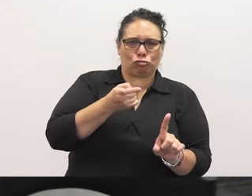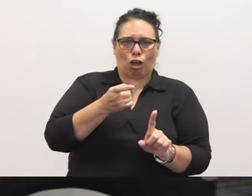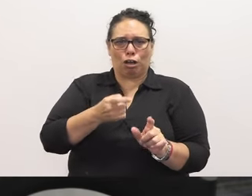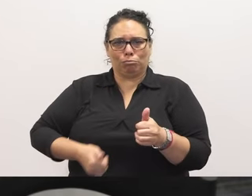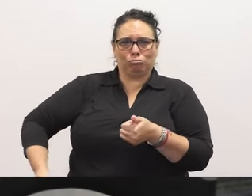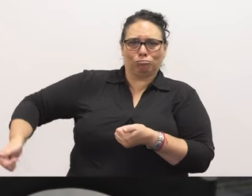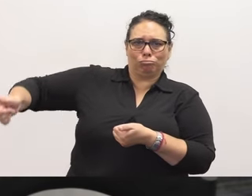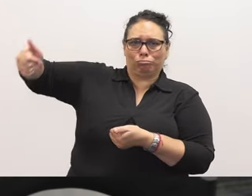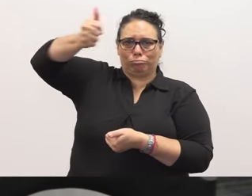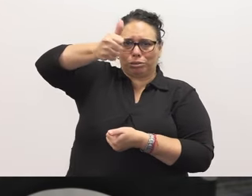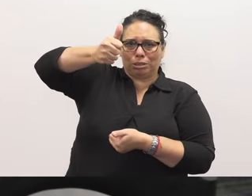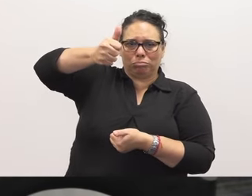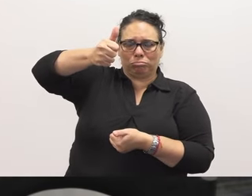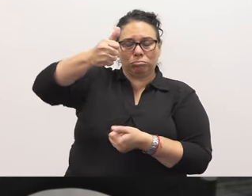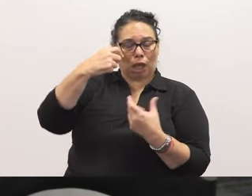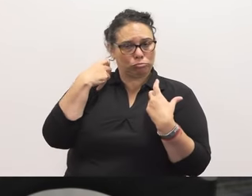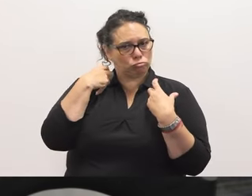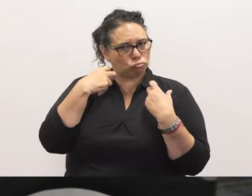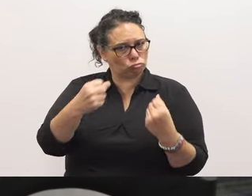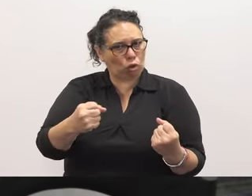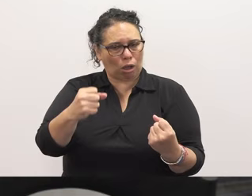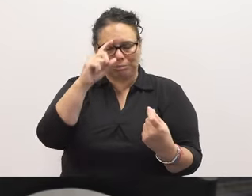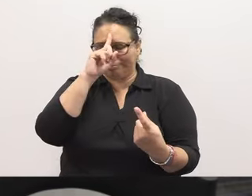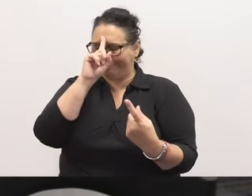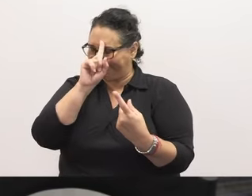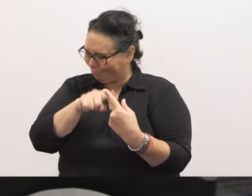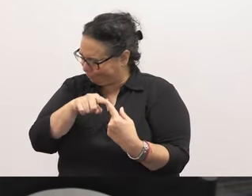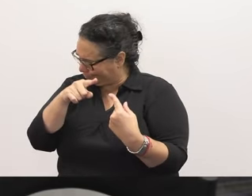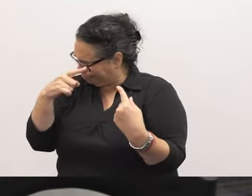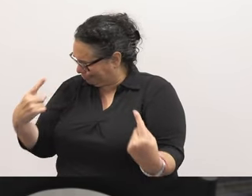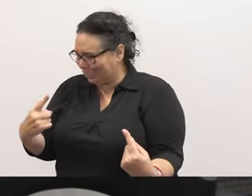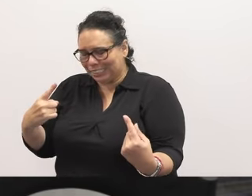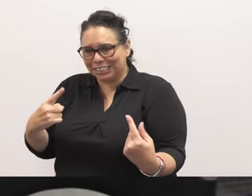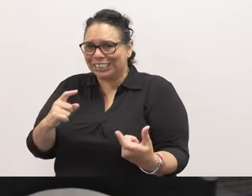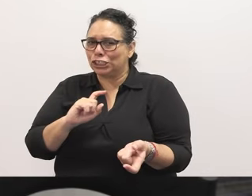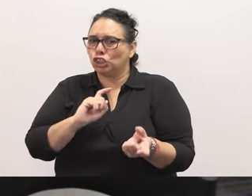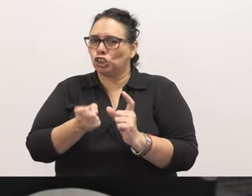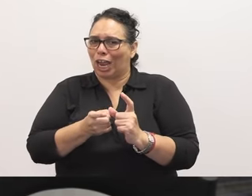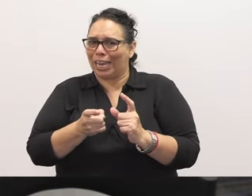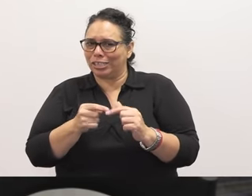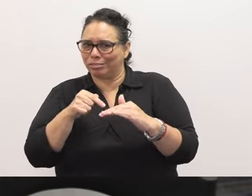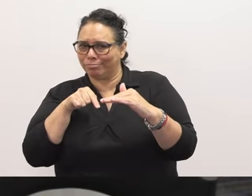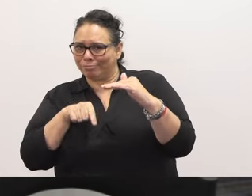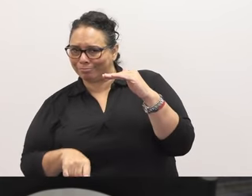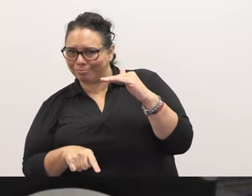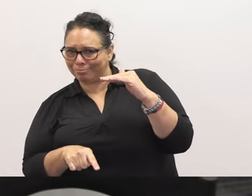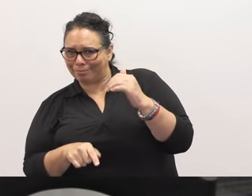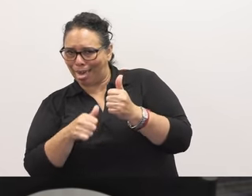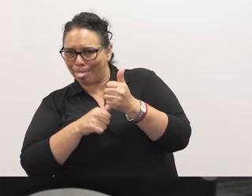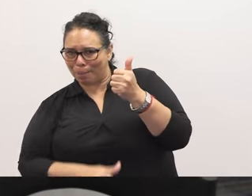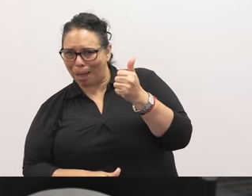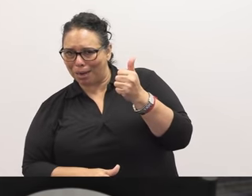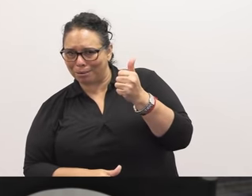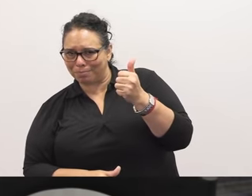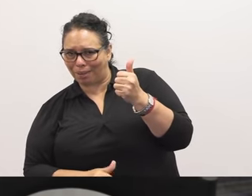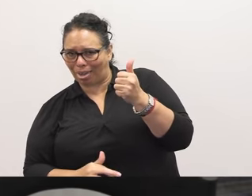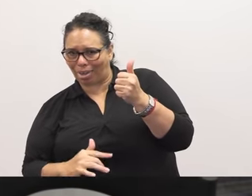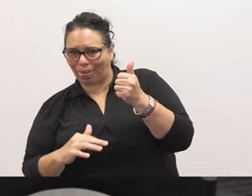And I strongly, strongly disagree with that. Change is bottom up. It has to be bottom up. And there's a couple reasons for that.